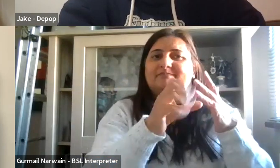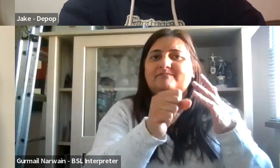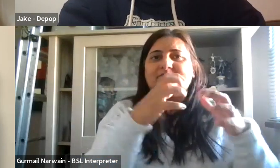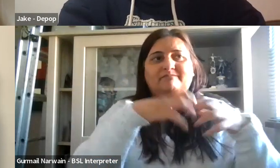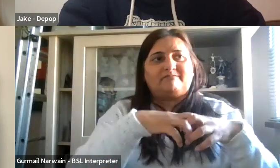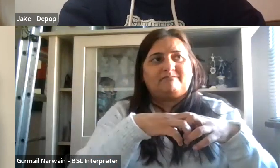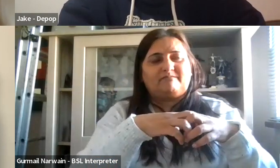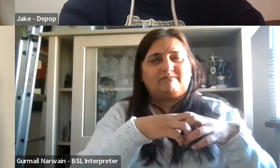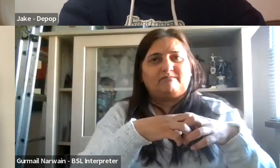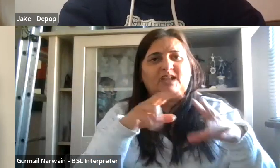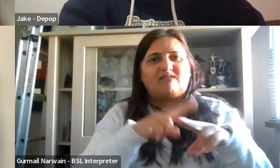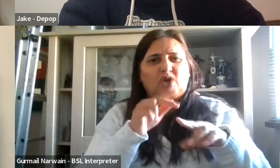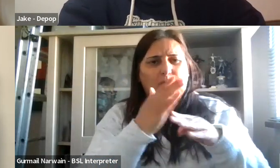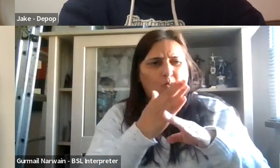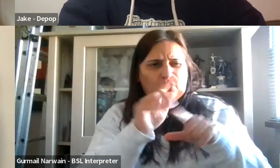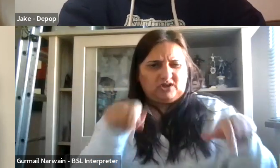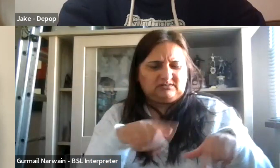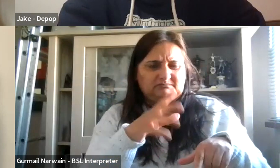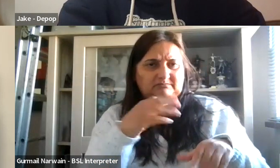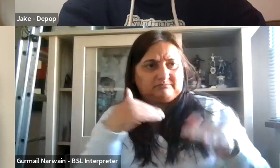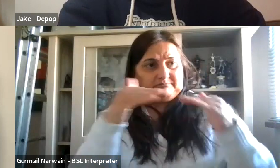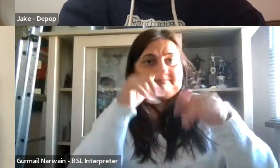framework that aligns to that. In different teams they may have a specific technical framework, each